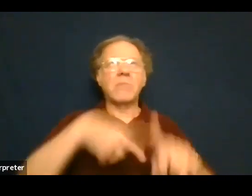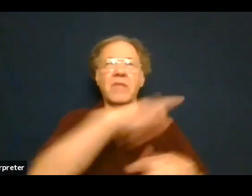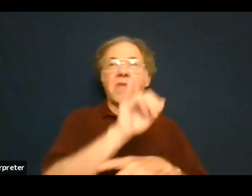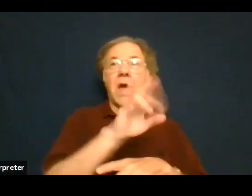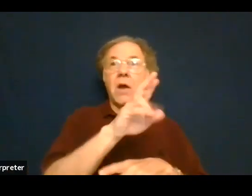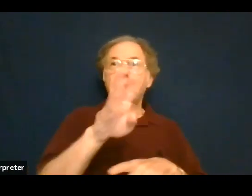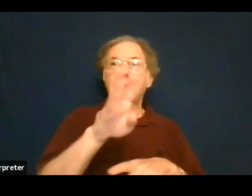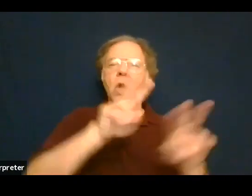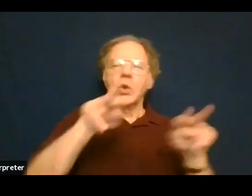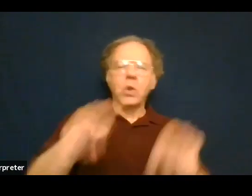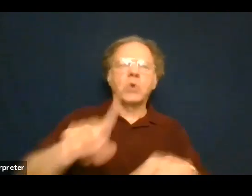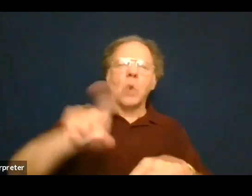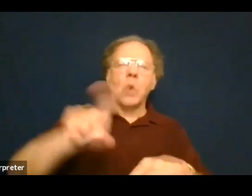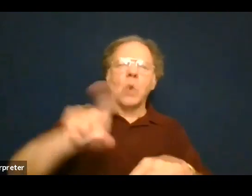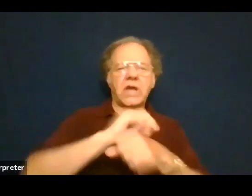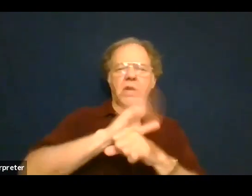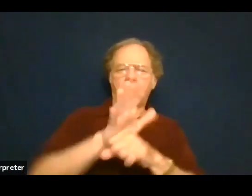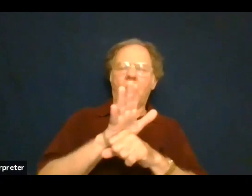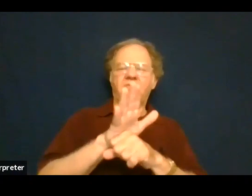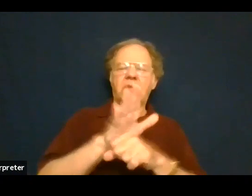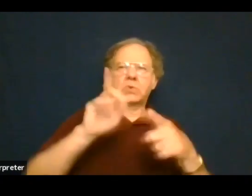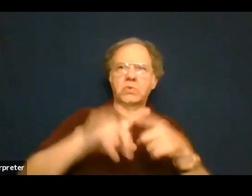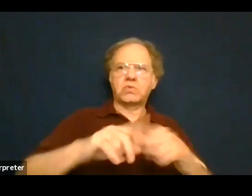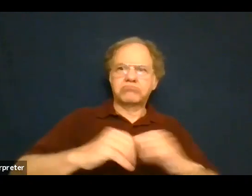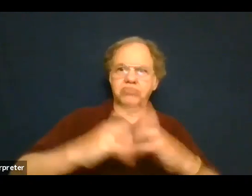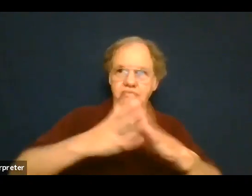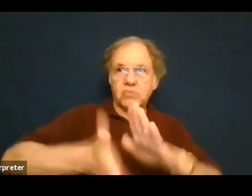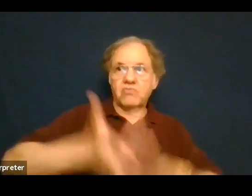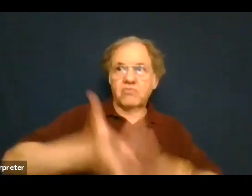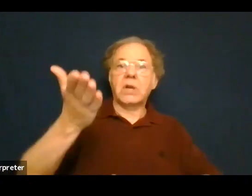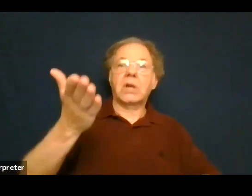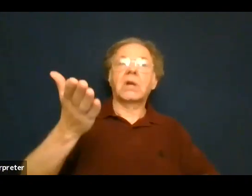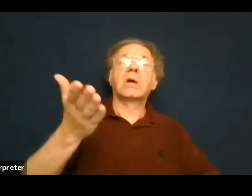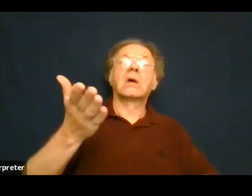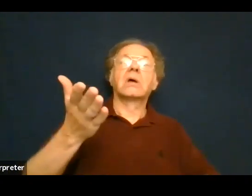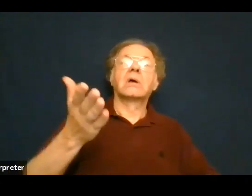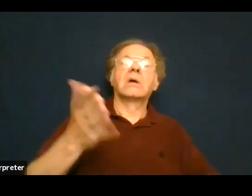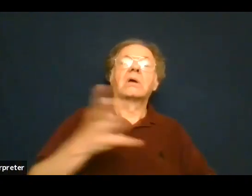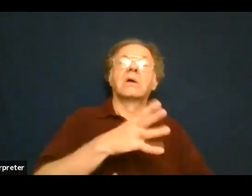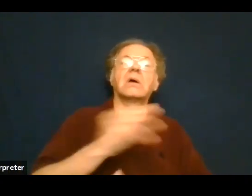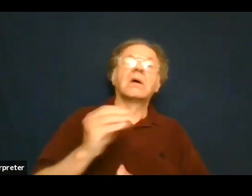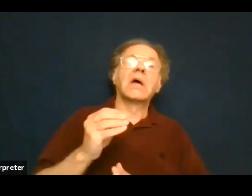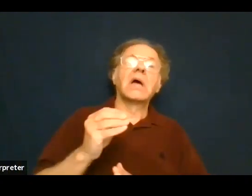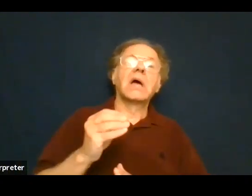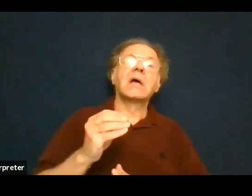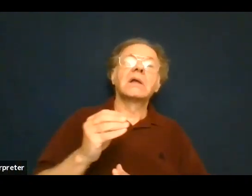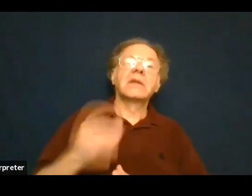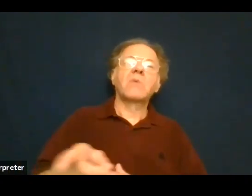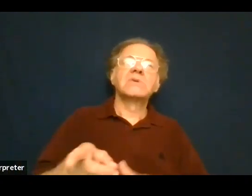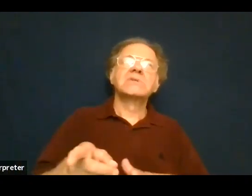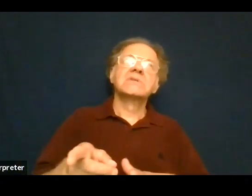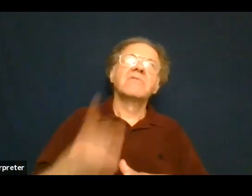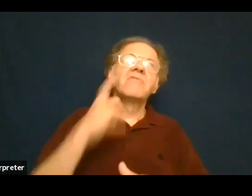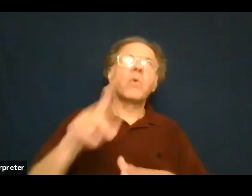just to get things up and running and make patients eligible for therapeutic trials. But they actually relatively quickly went back